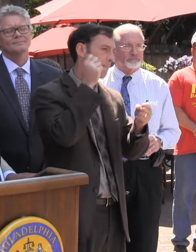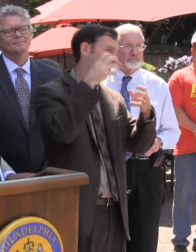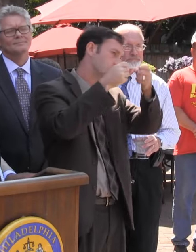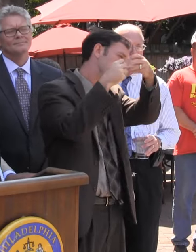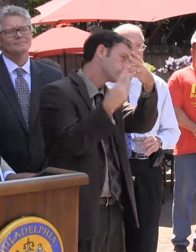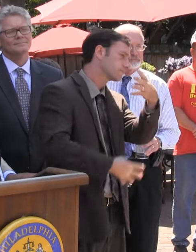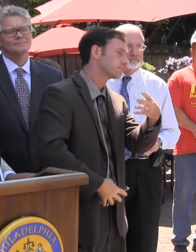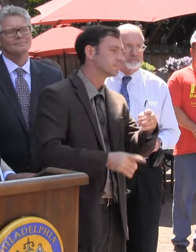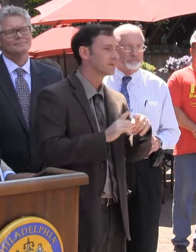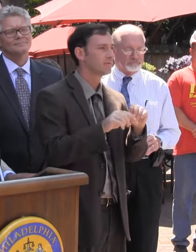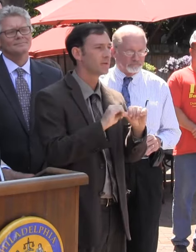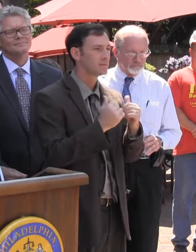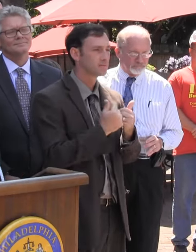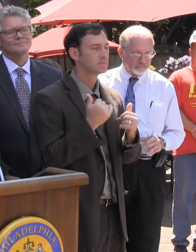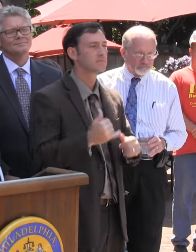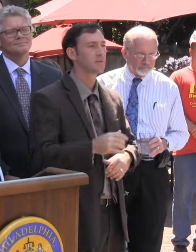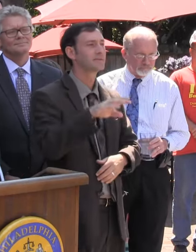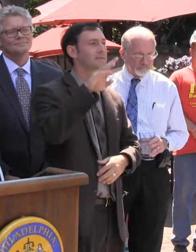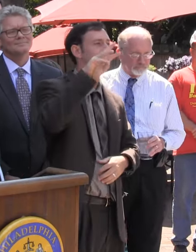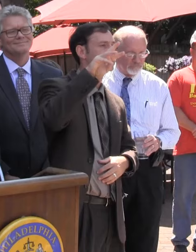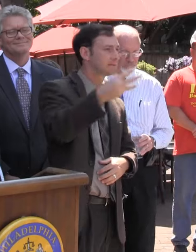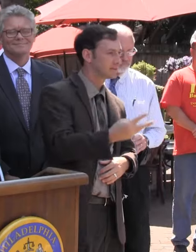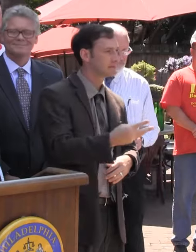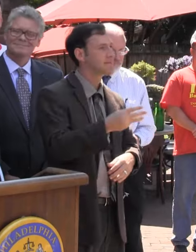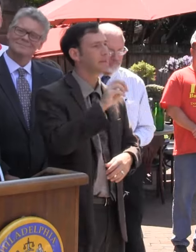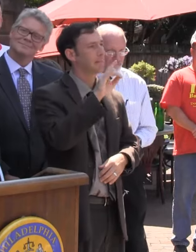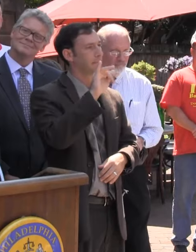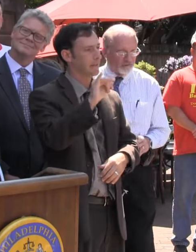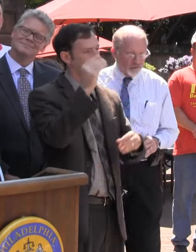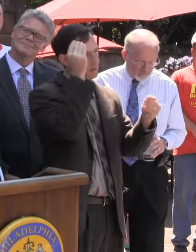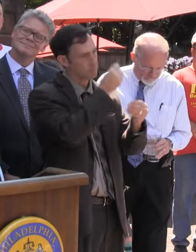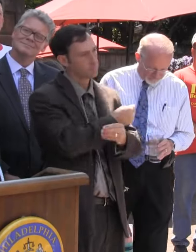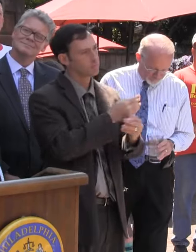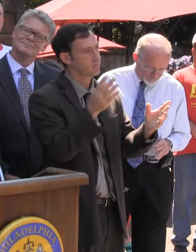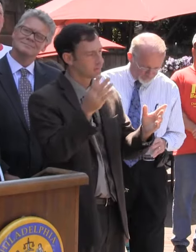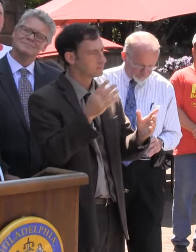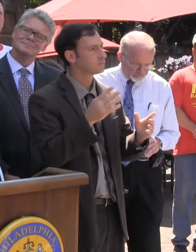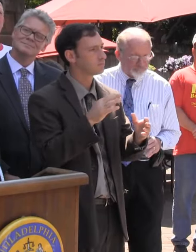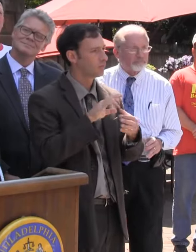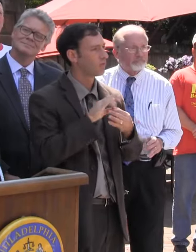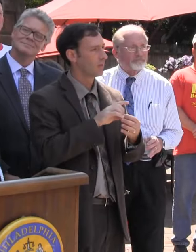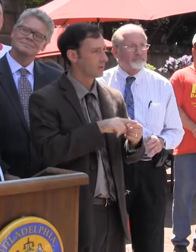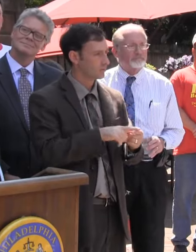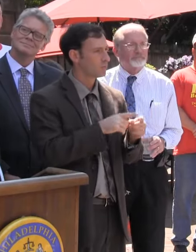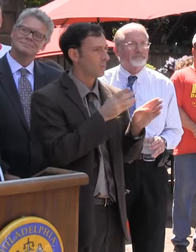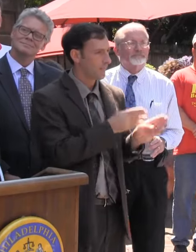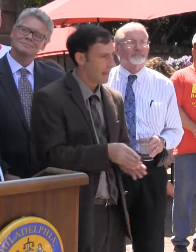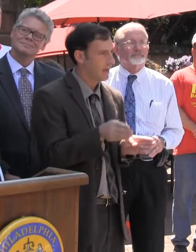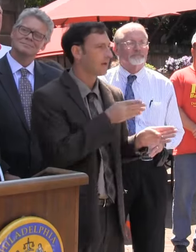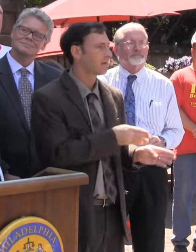This is our 6th media briefing related to efforts with regard to our planning for the